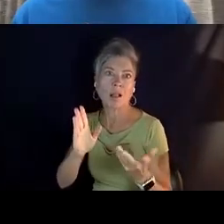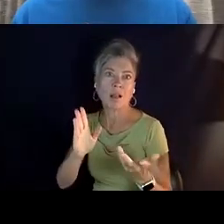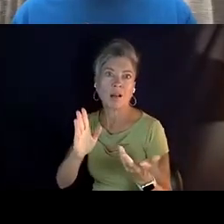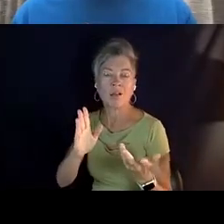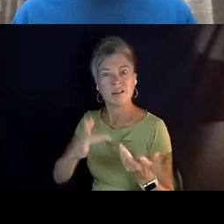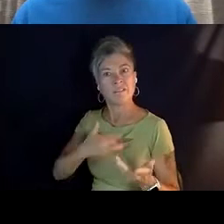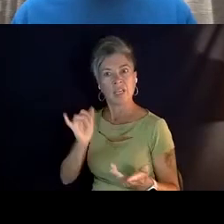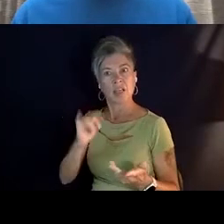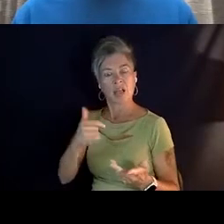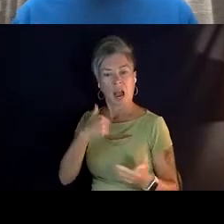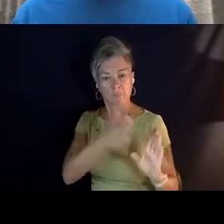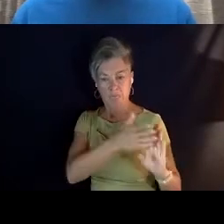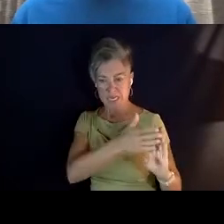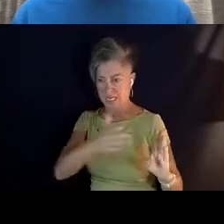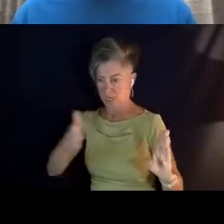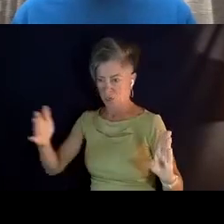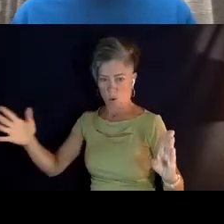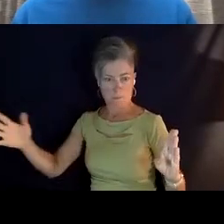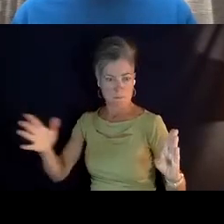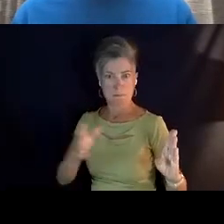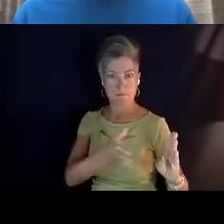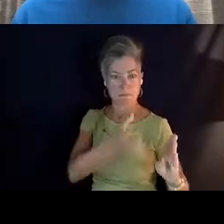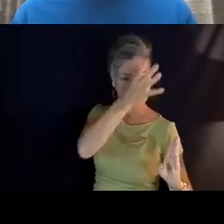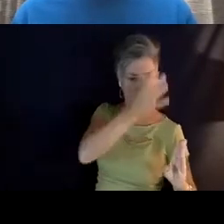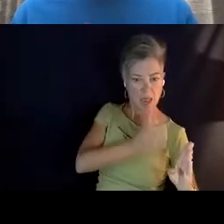of the feminine presentation.